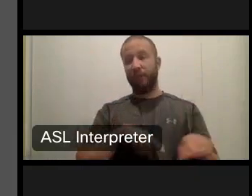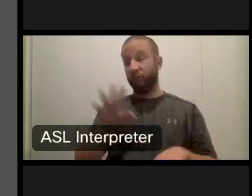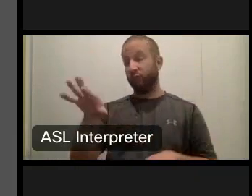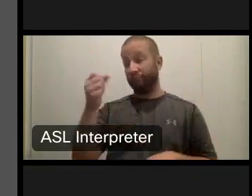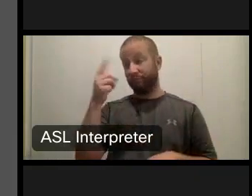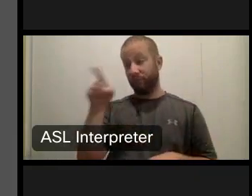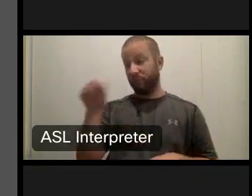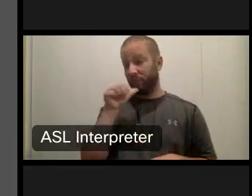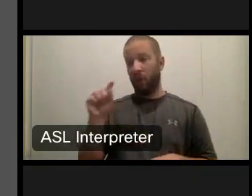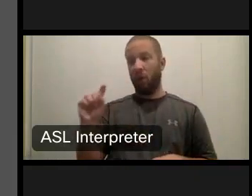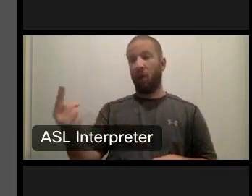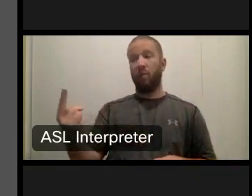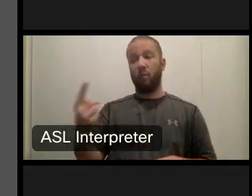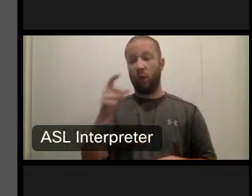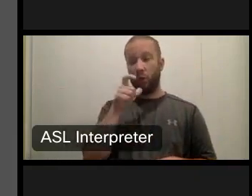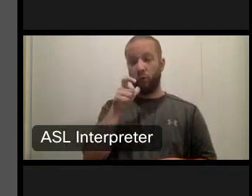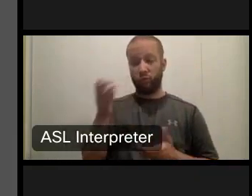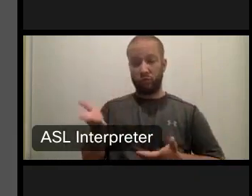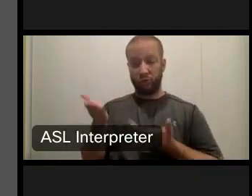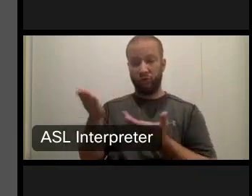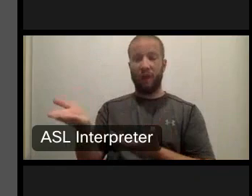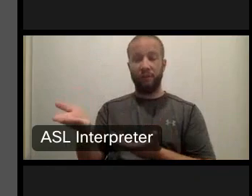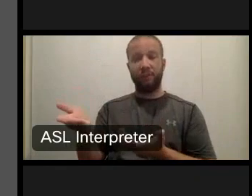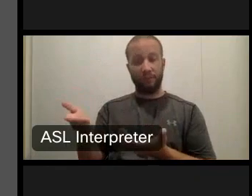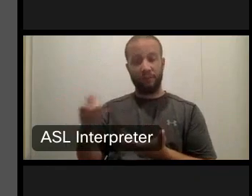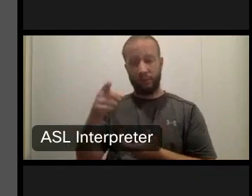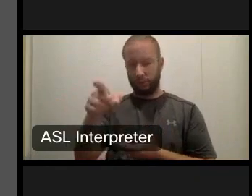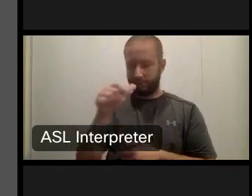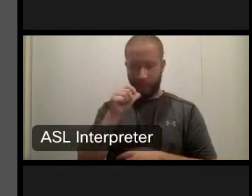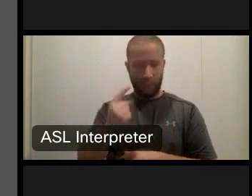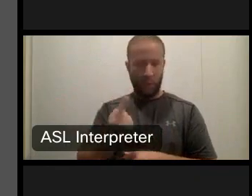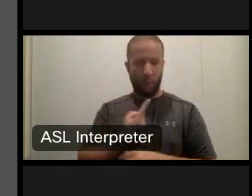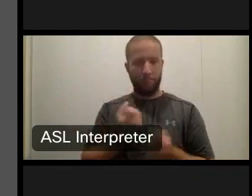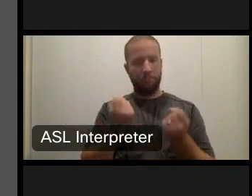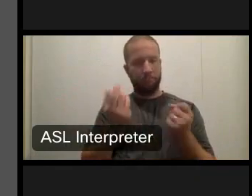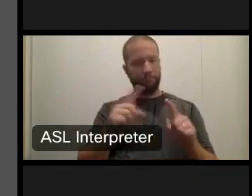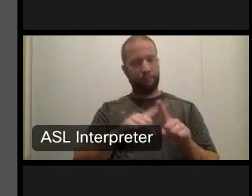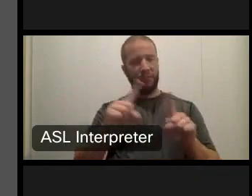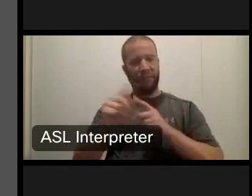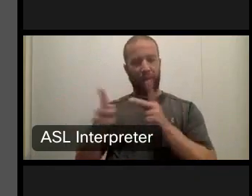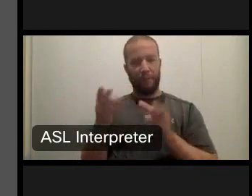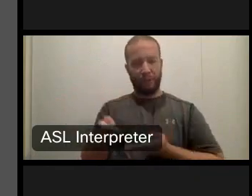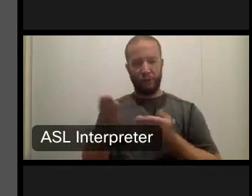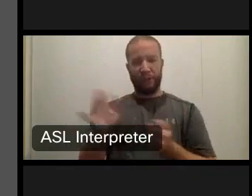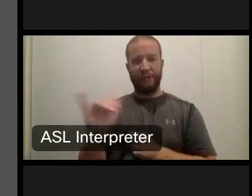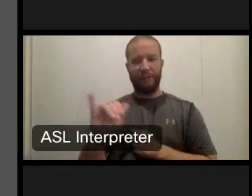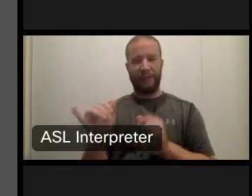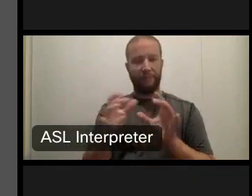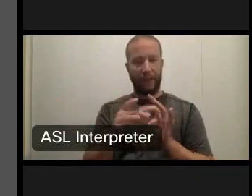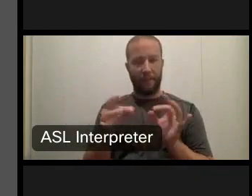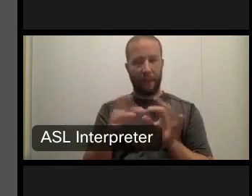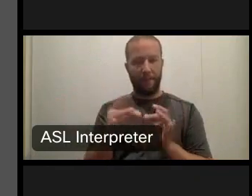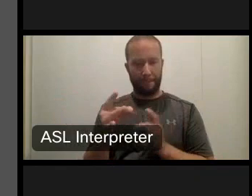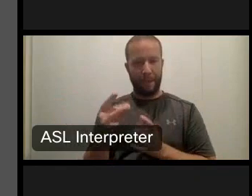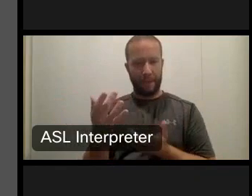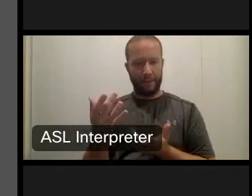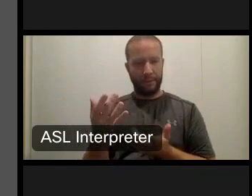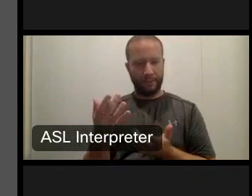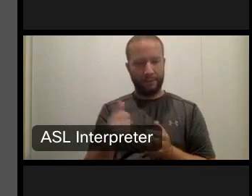there's other uh individuals that are suggesting it um one of the actual in uh